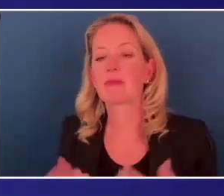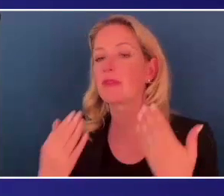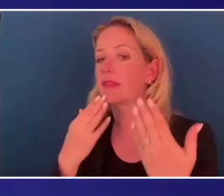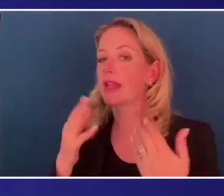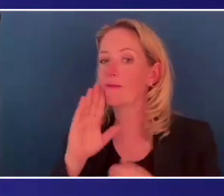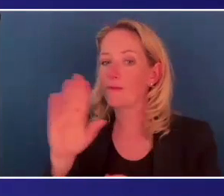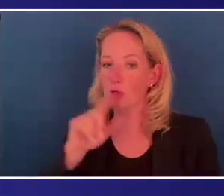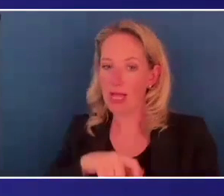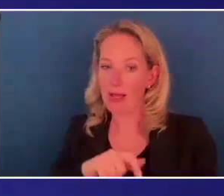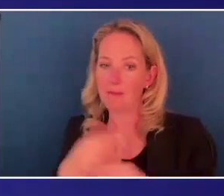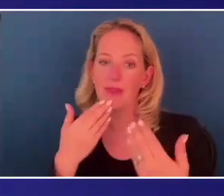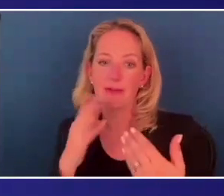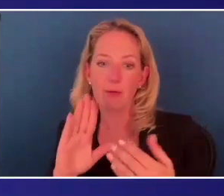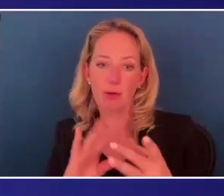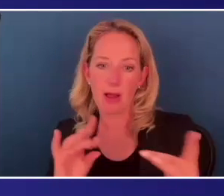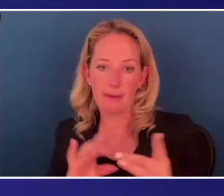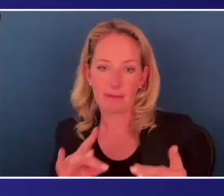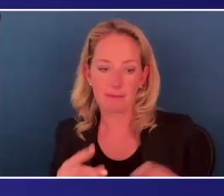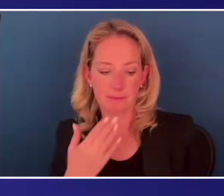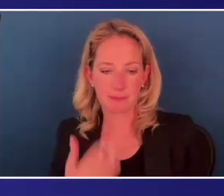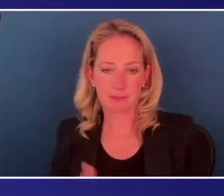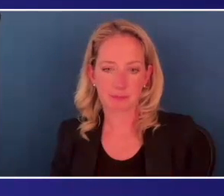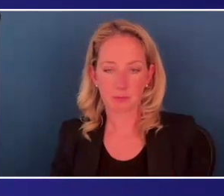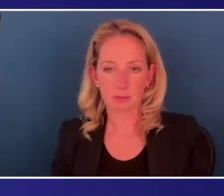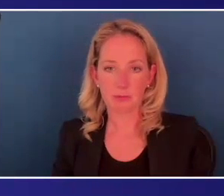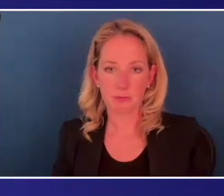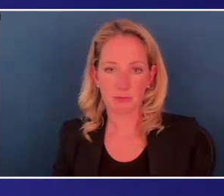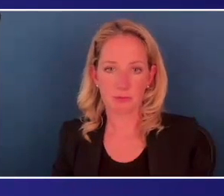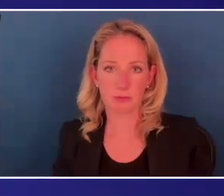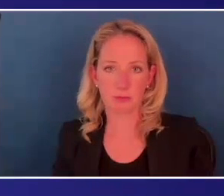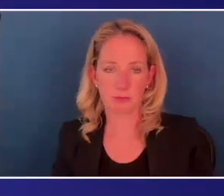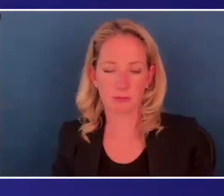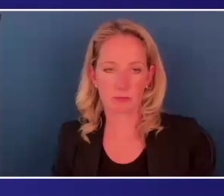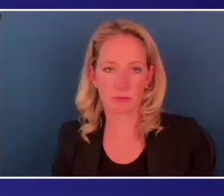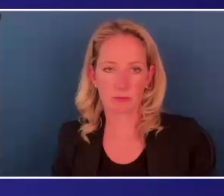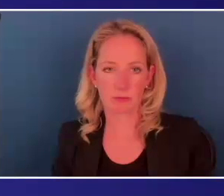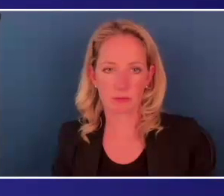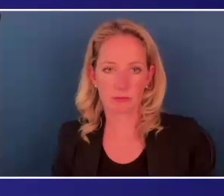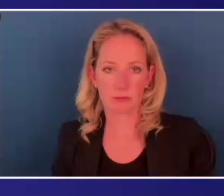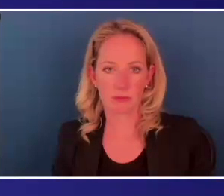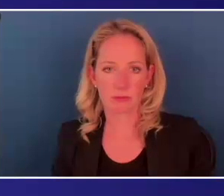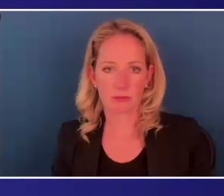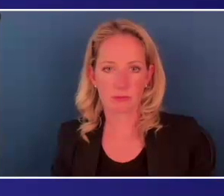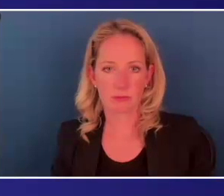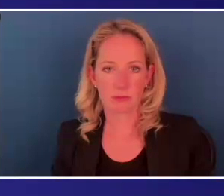Thank you.